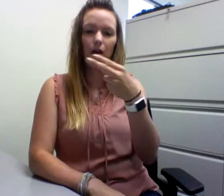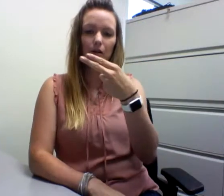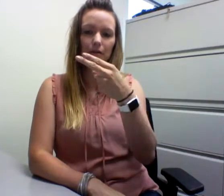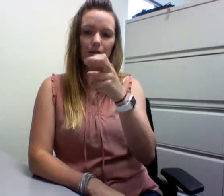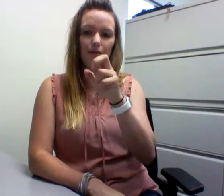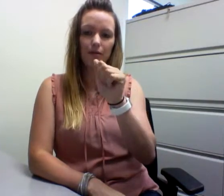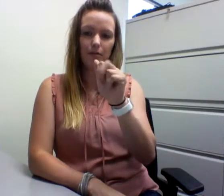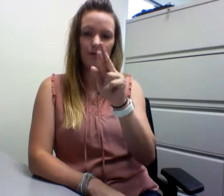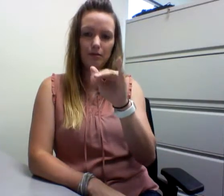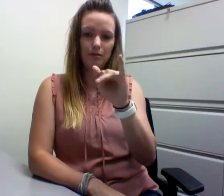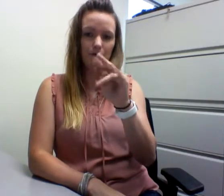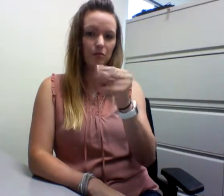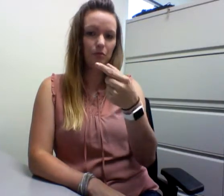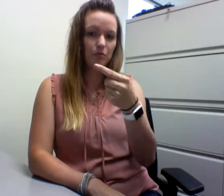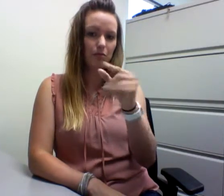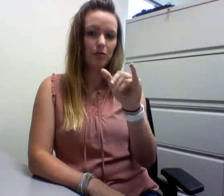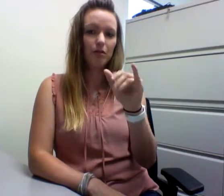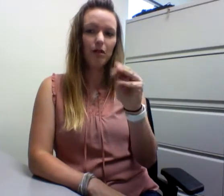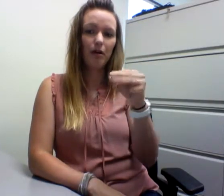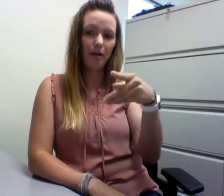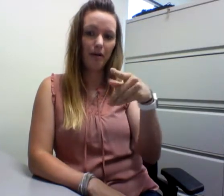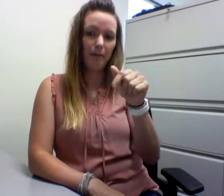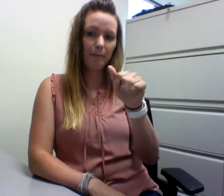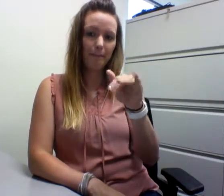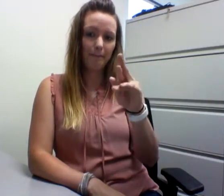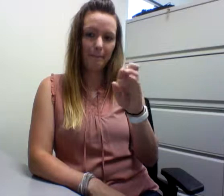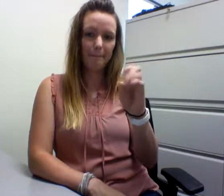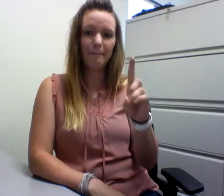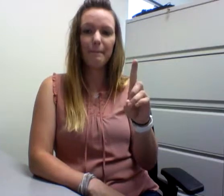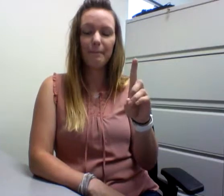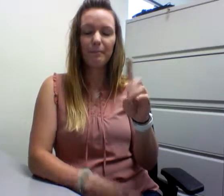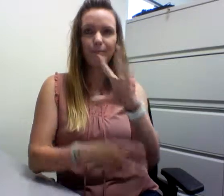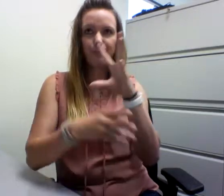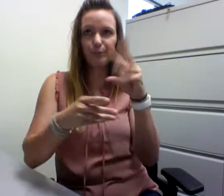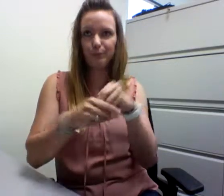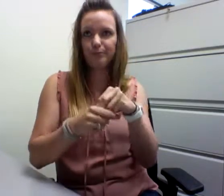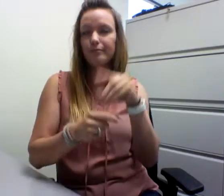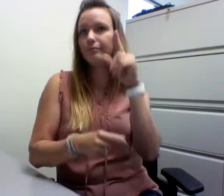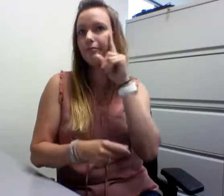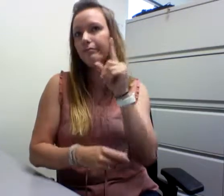who are "hearing impaired" this includes Deaf and hard of hearing